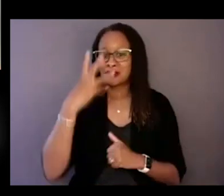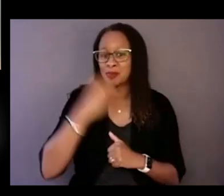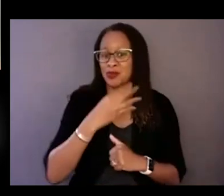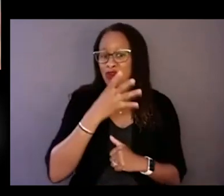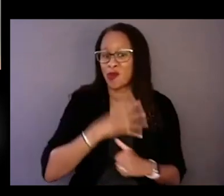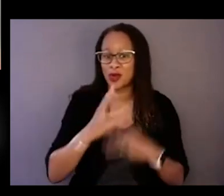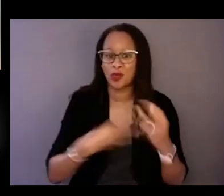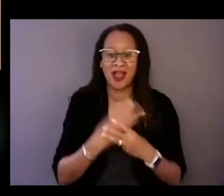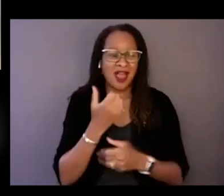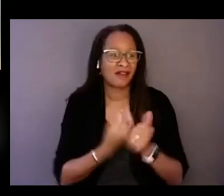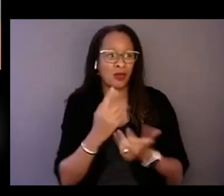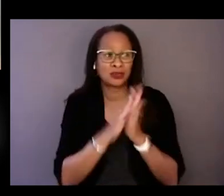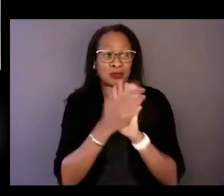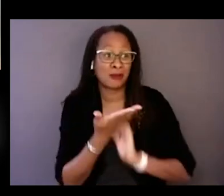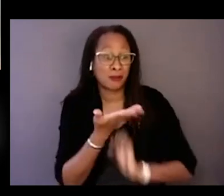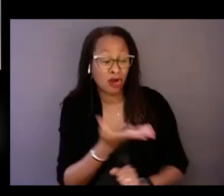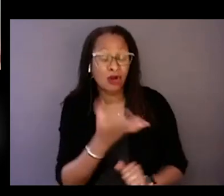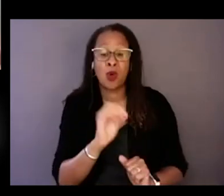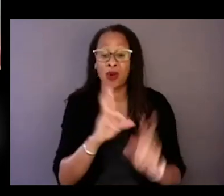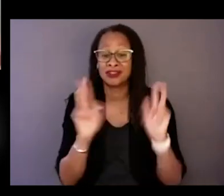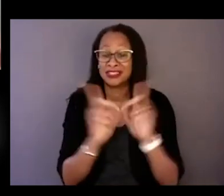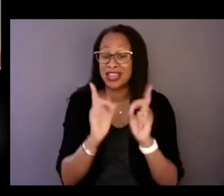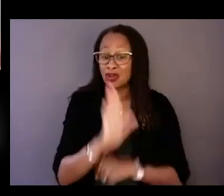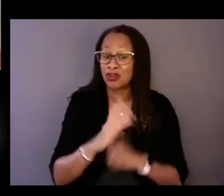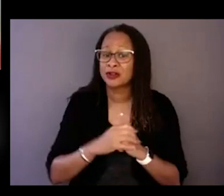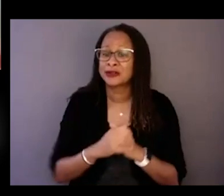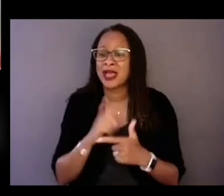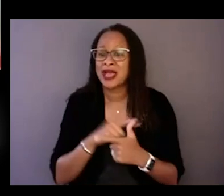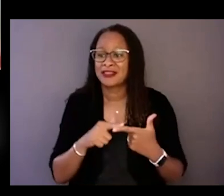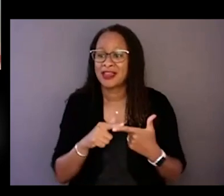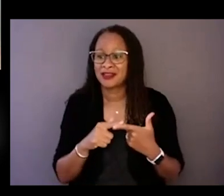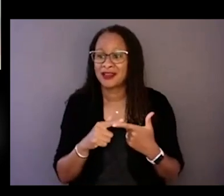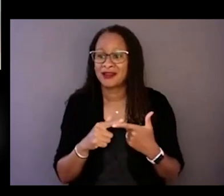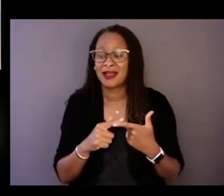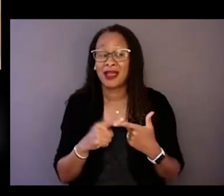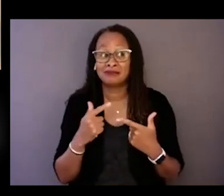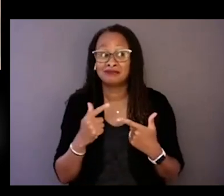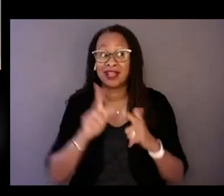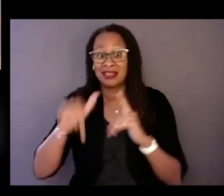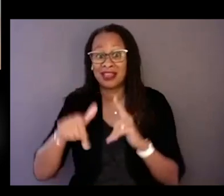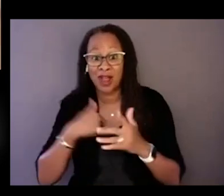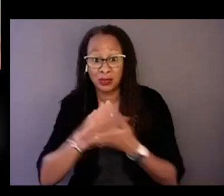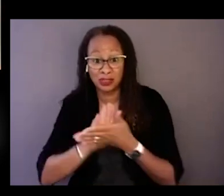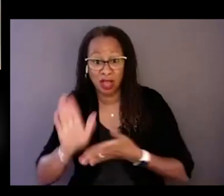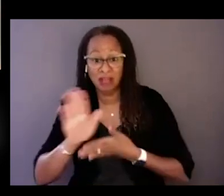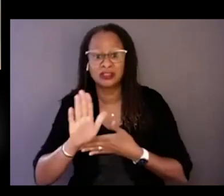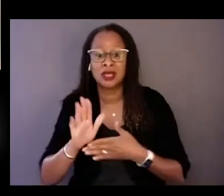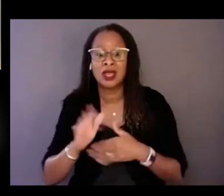Everyone wanted to be her or to date her. And then I was in college when she was really going through her public struggles